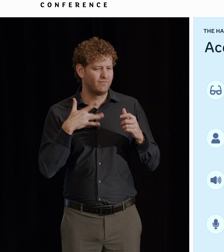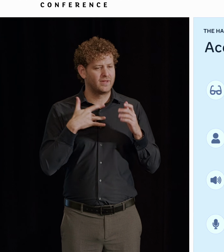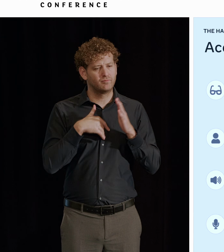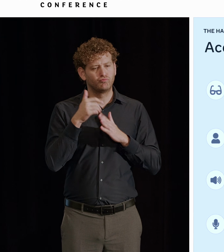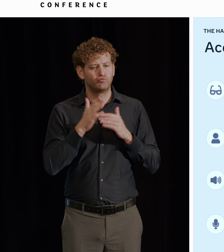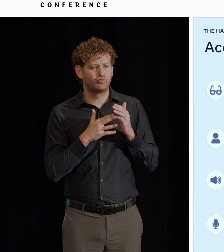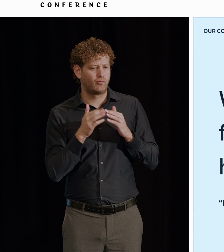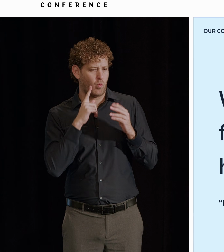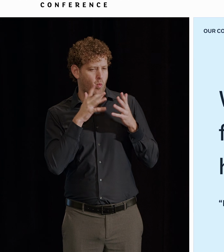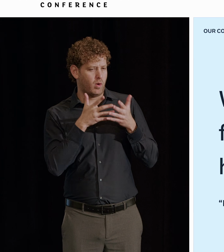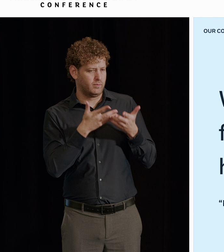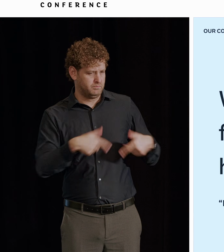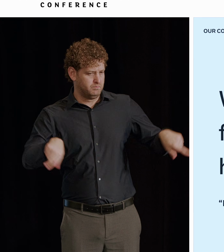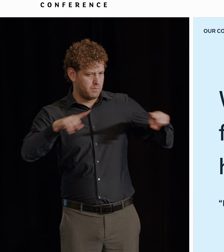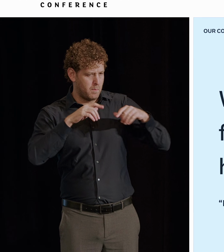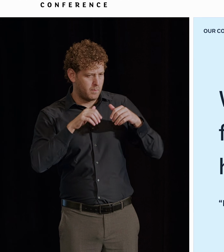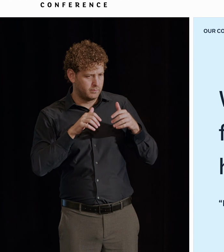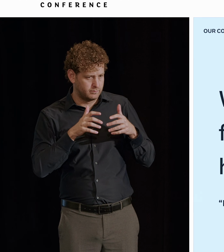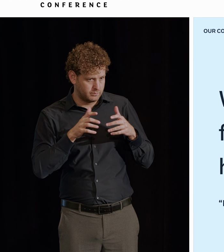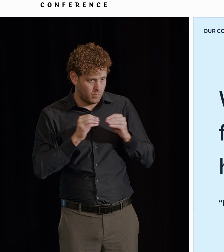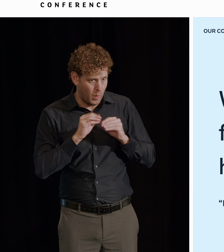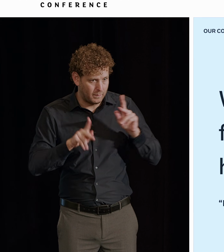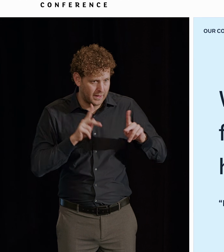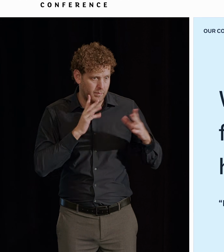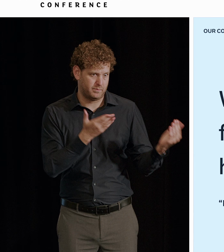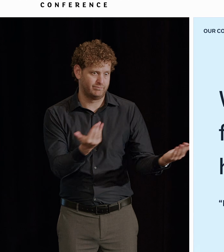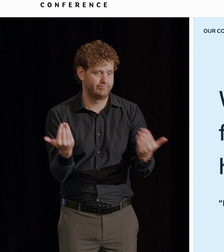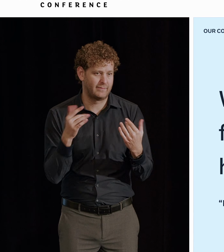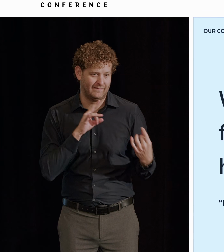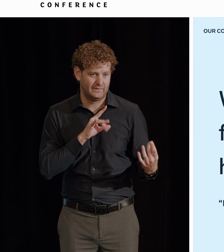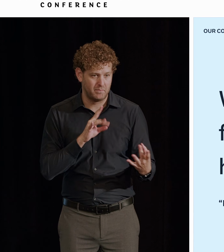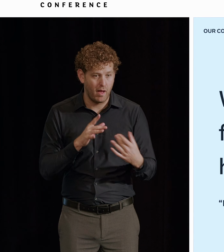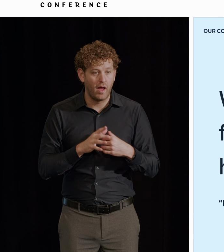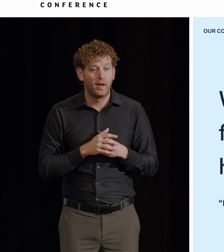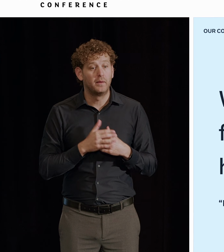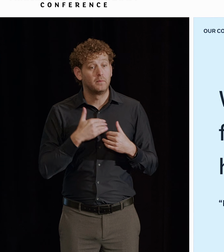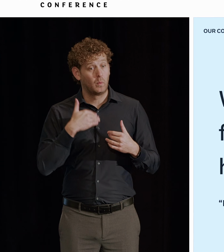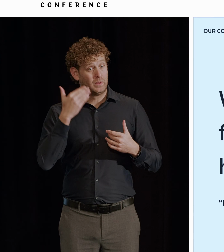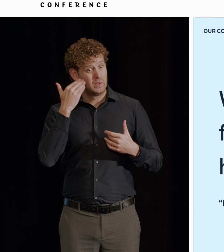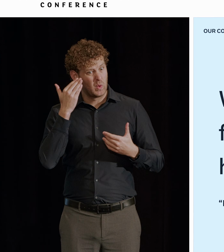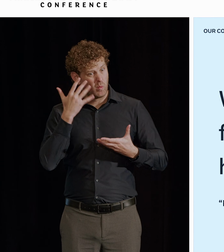I also wanna close with commitment. We know that trust is earned through sustained action, not just presentations.